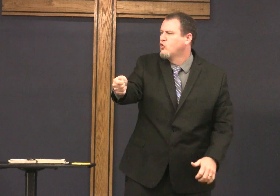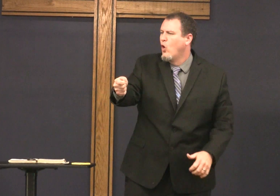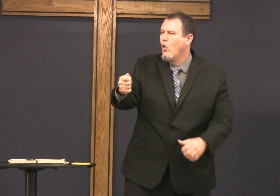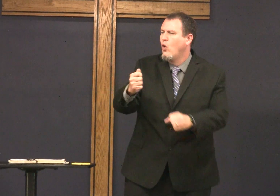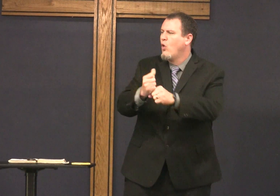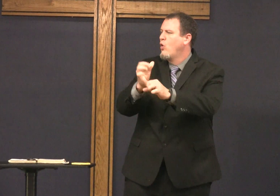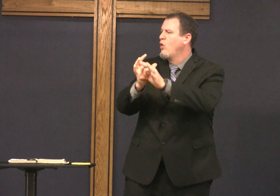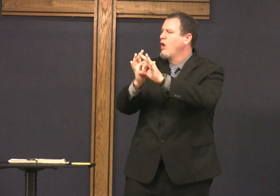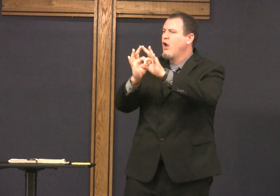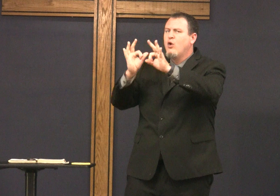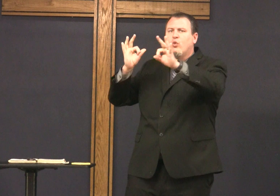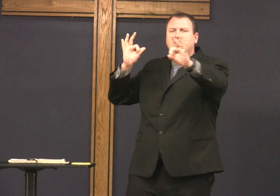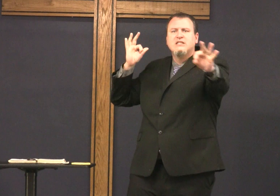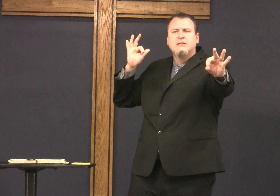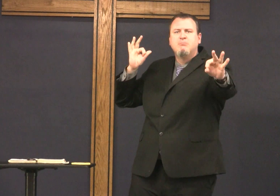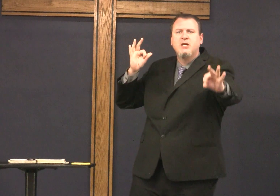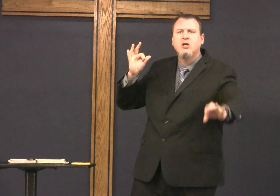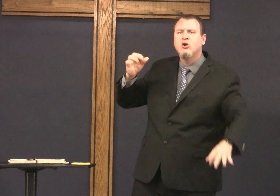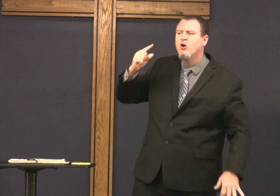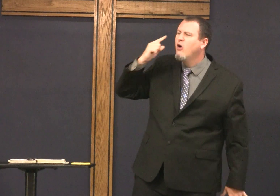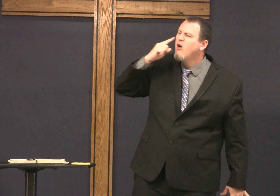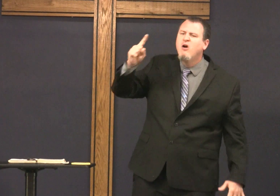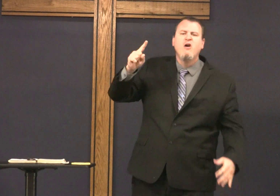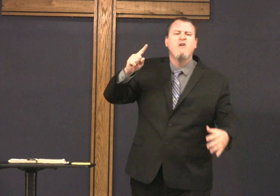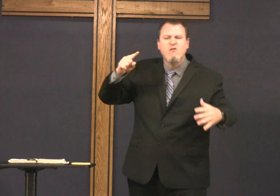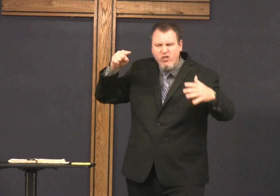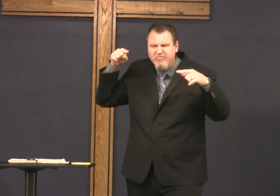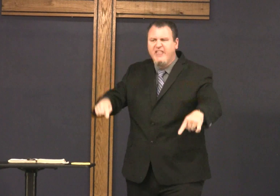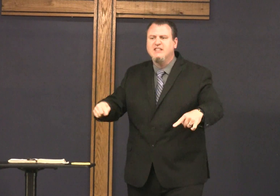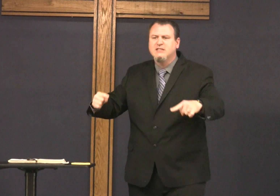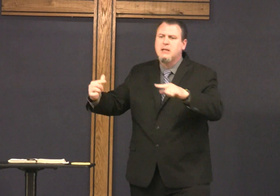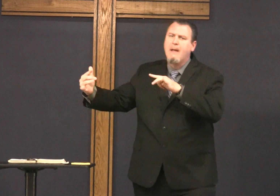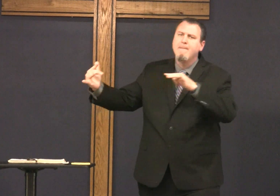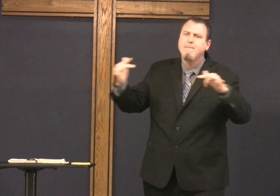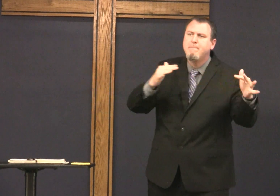and the whole world will know that the Sword and the spear